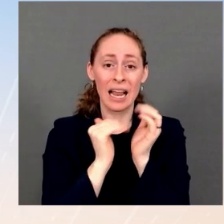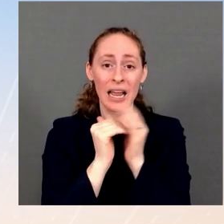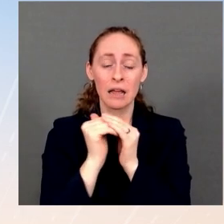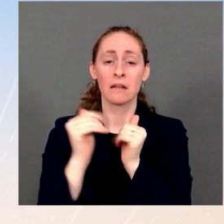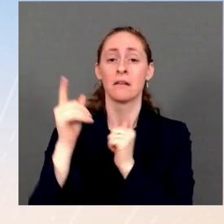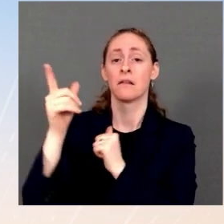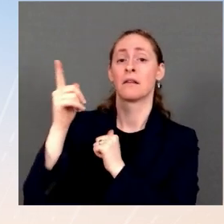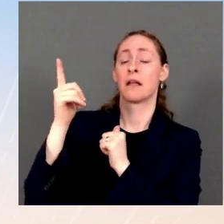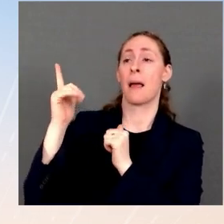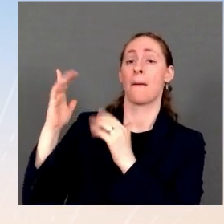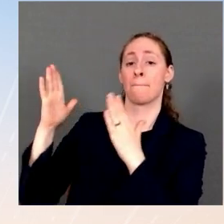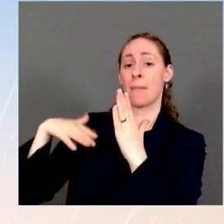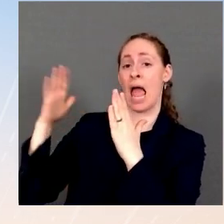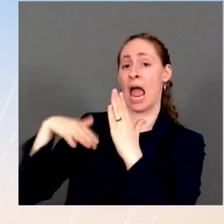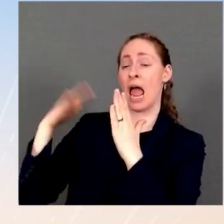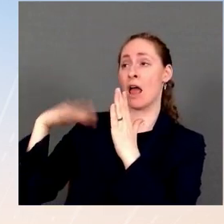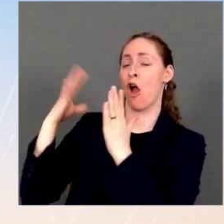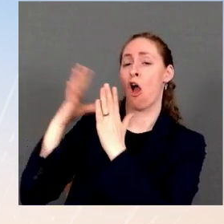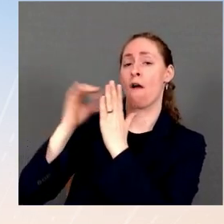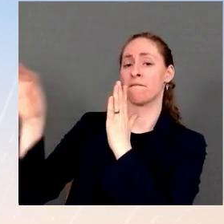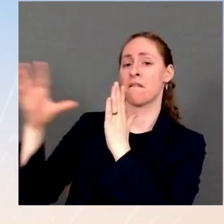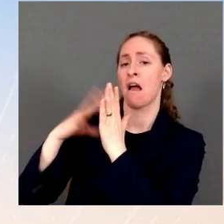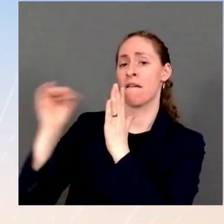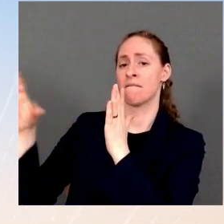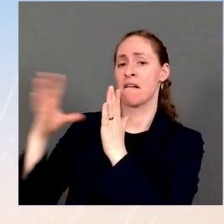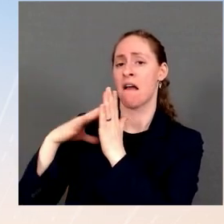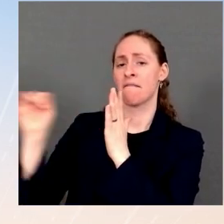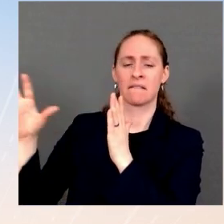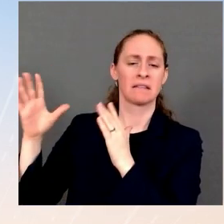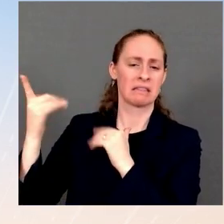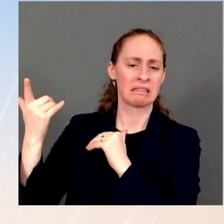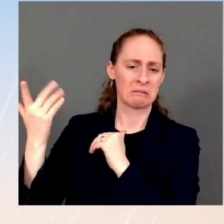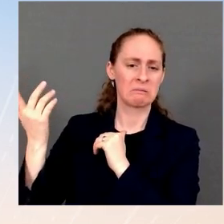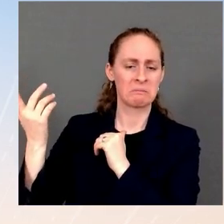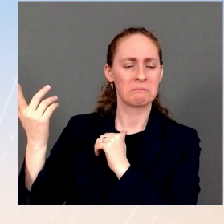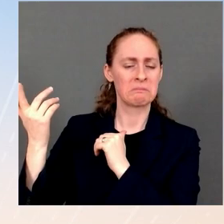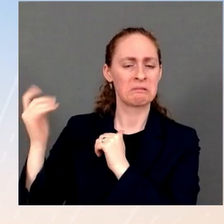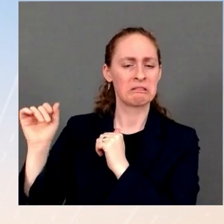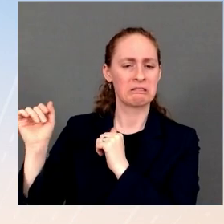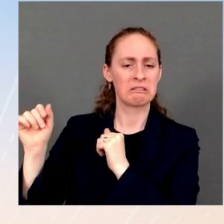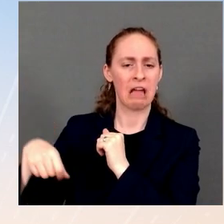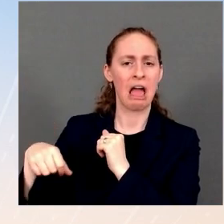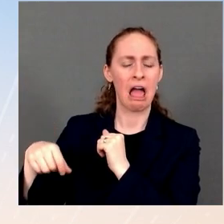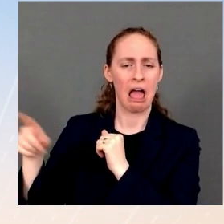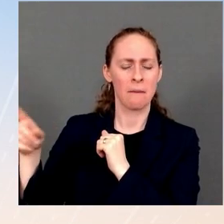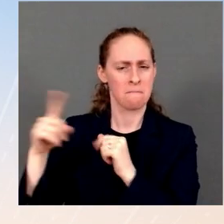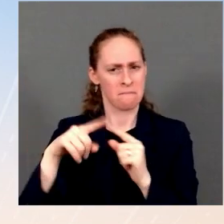the anticipation of numbers that we're going to see when it comes to the remediation pipes,